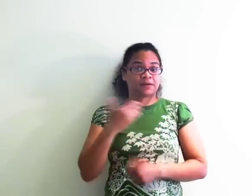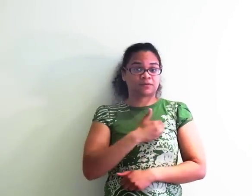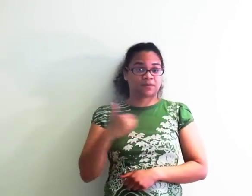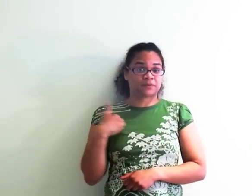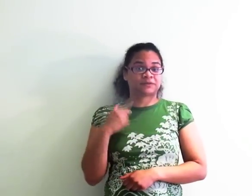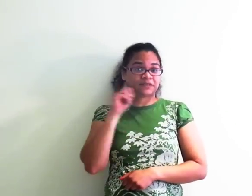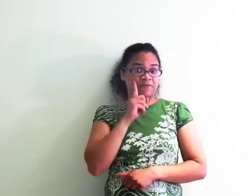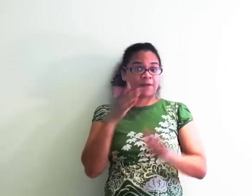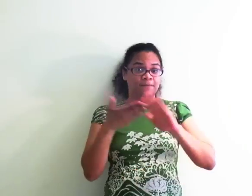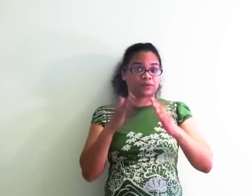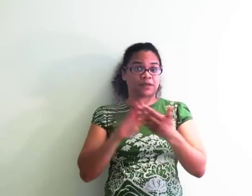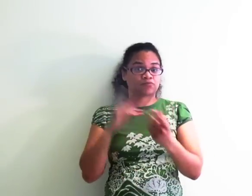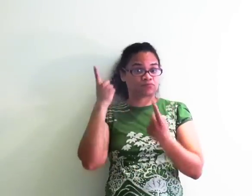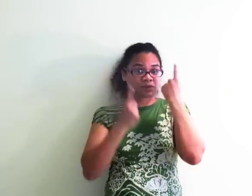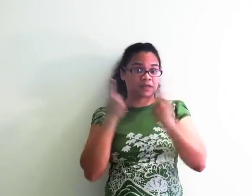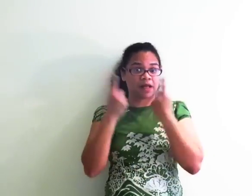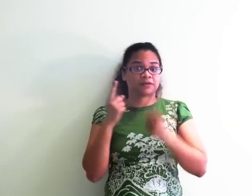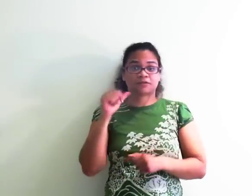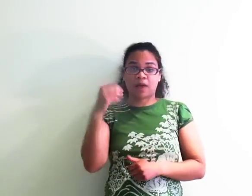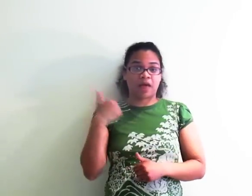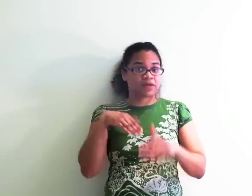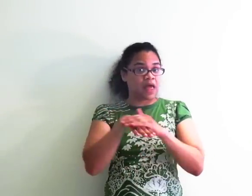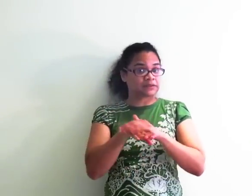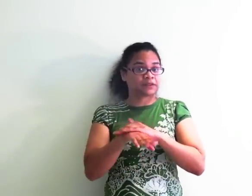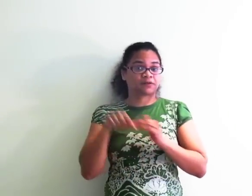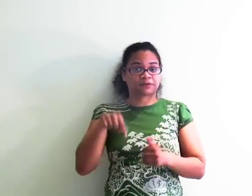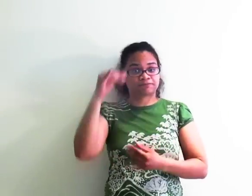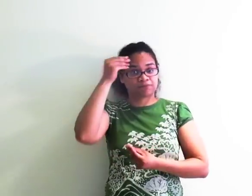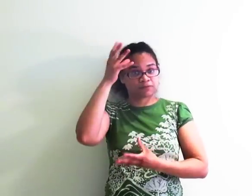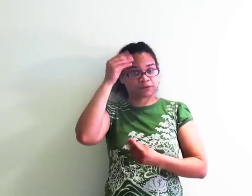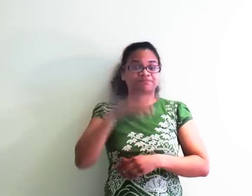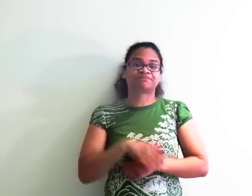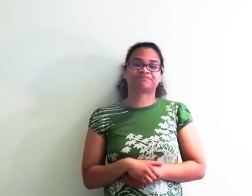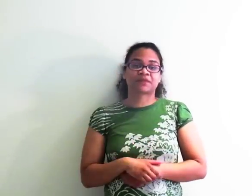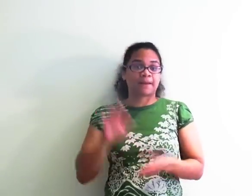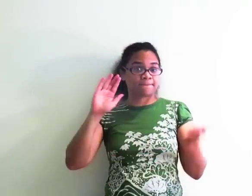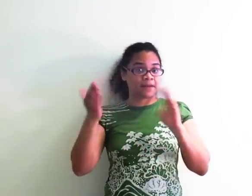From this workshop, members of the Deaf community realized that they didn’t have access to this information.